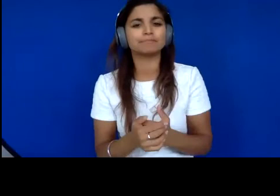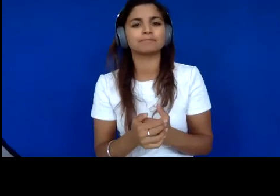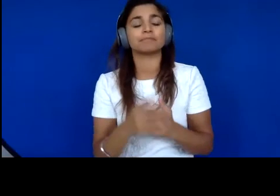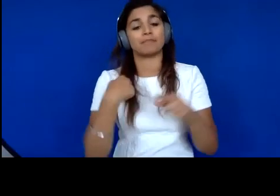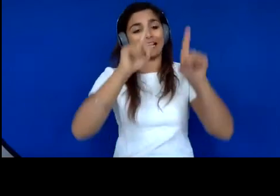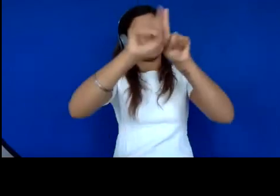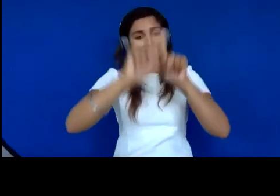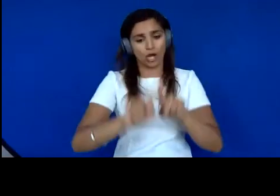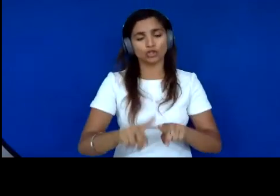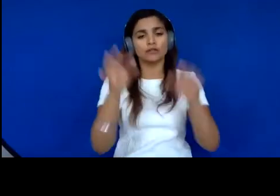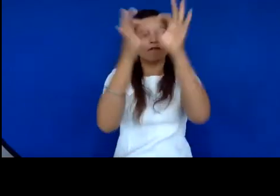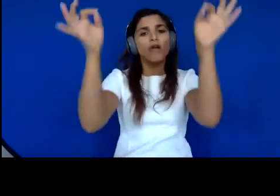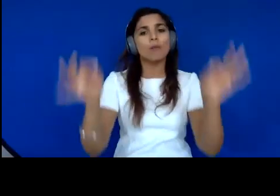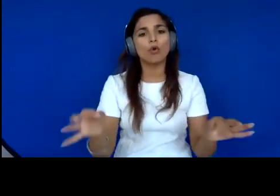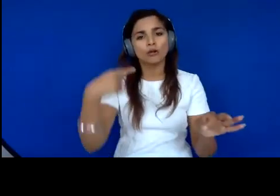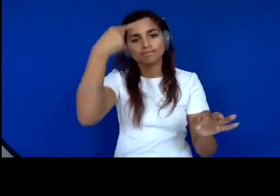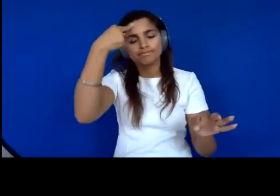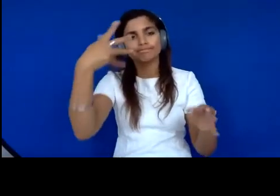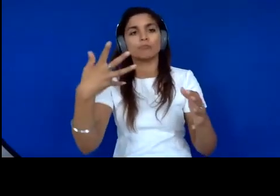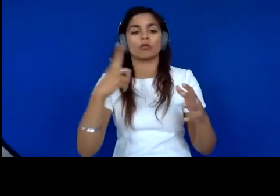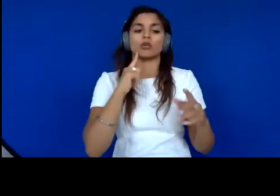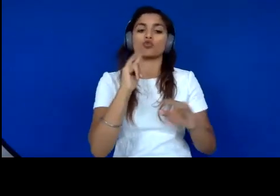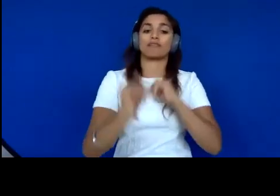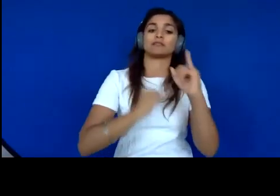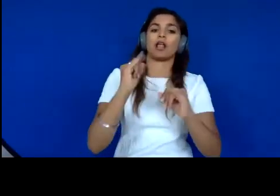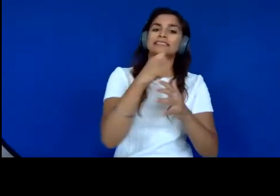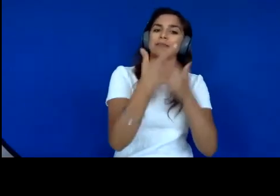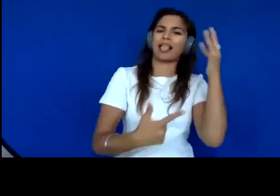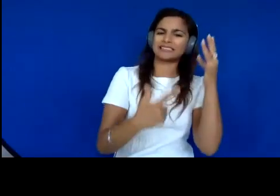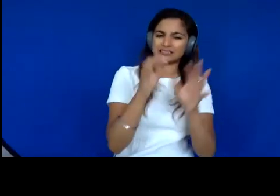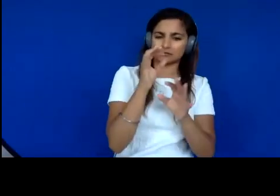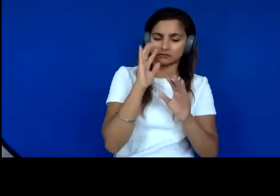critical disability studies my research seeks to answer three key questions one